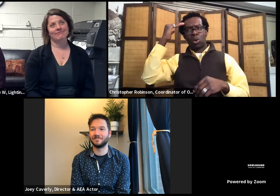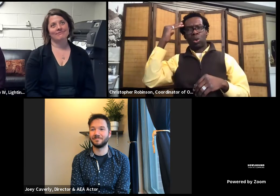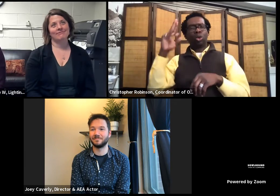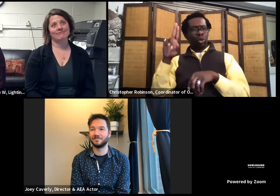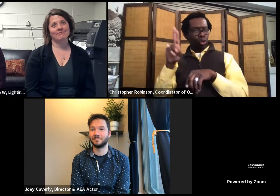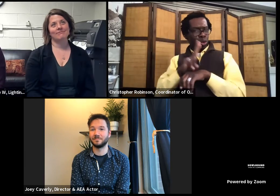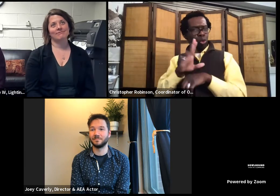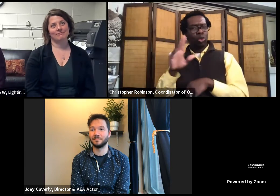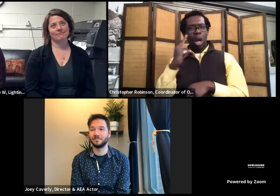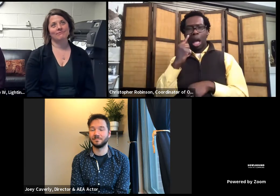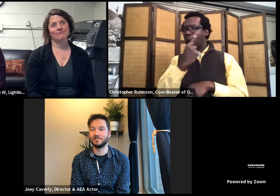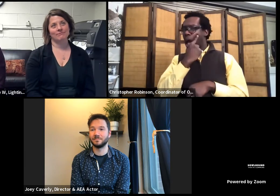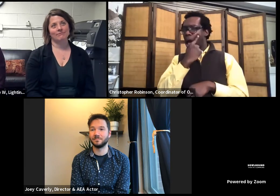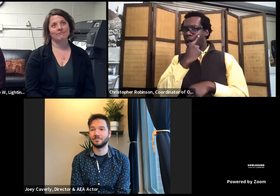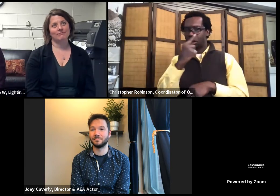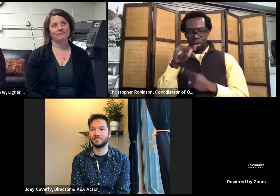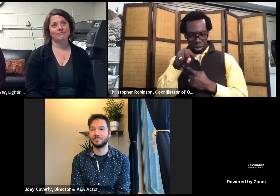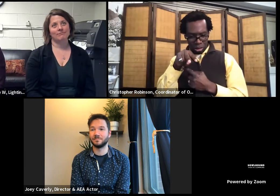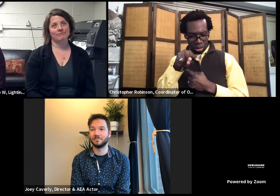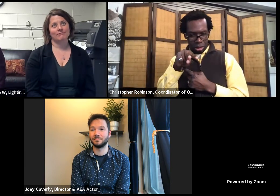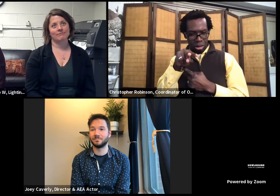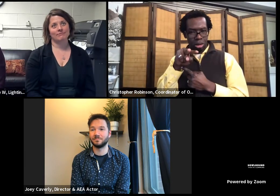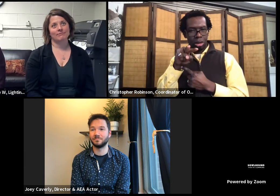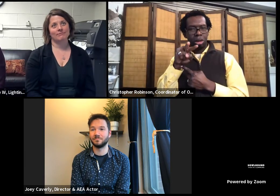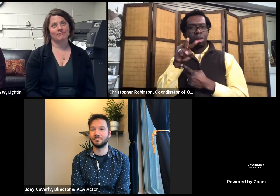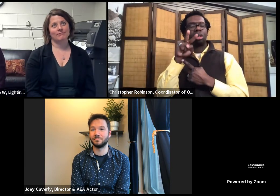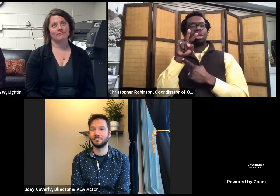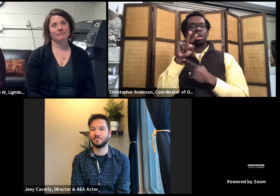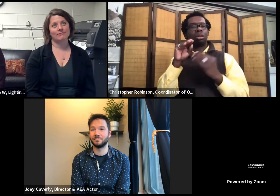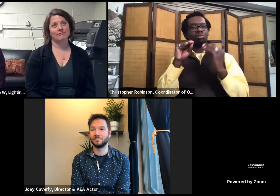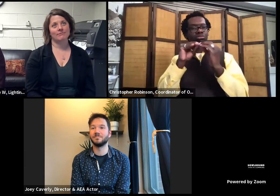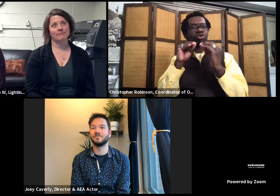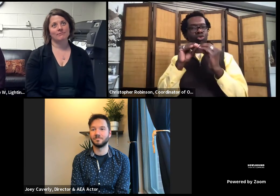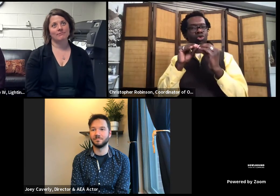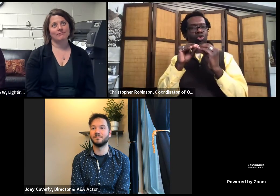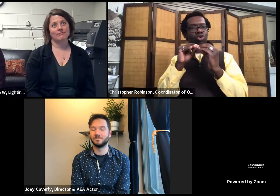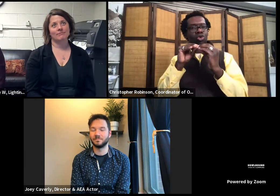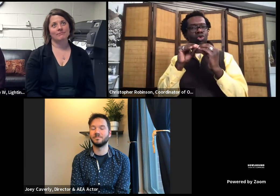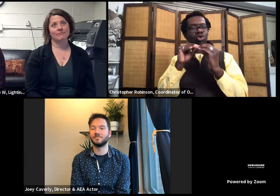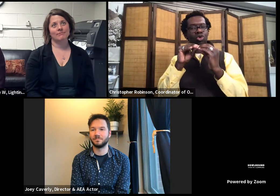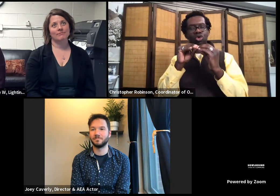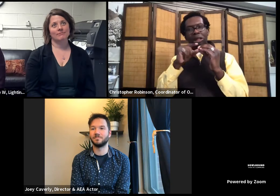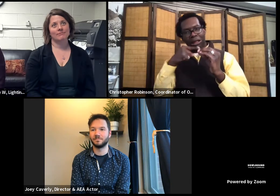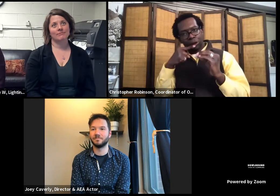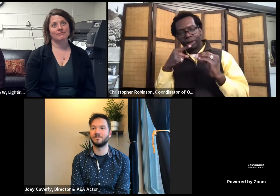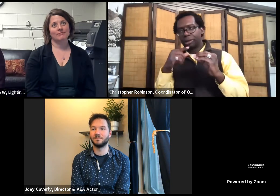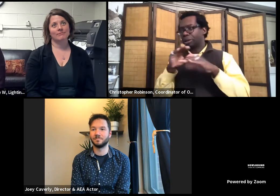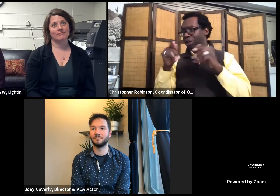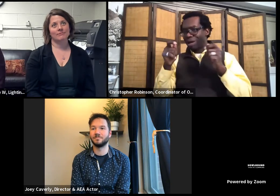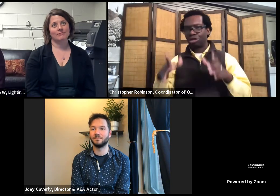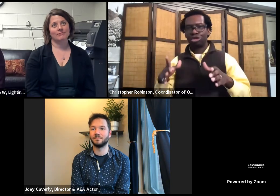And I think it's also important for the staff to notice, to use their eye gaze more.